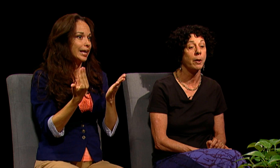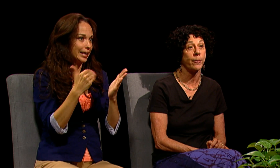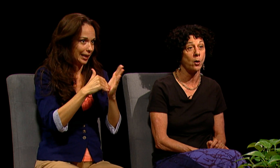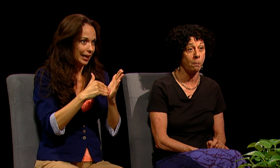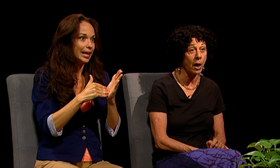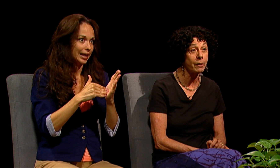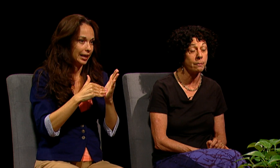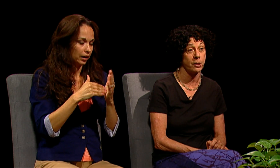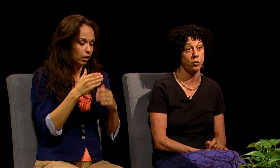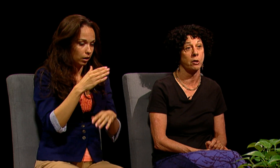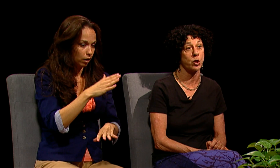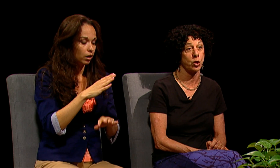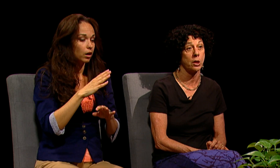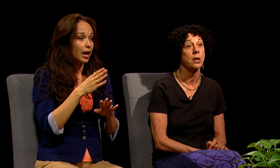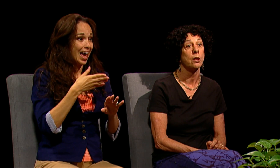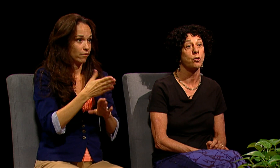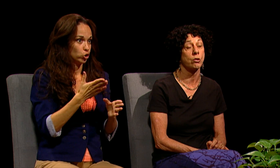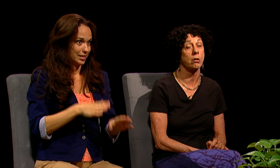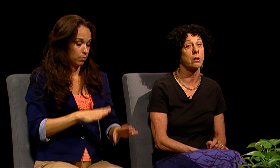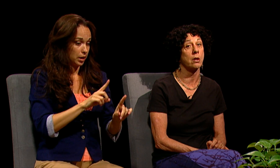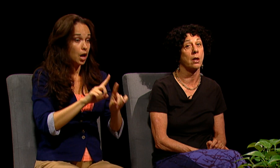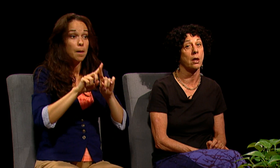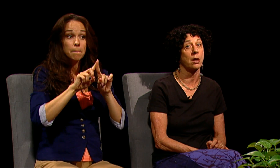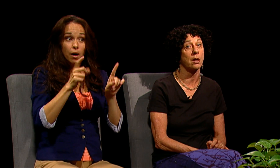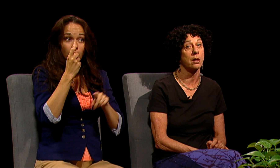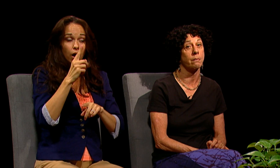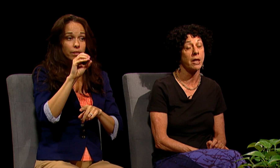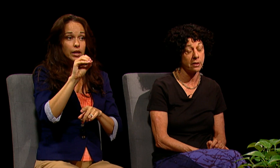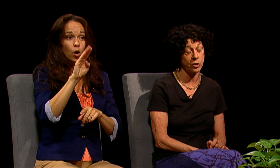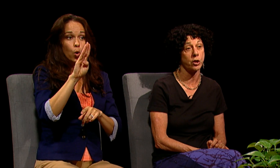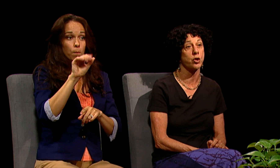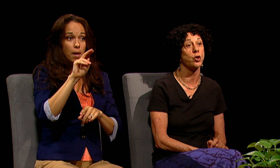BUT THE OBAMA ADMINISTRATION MADE A DECISION